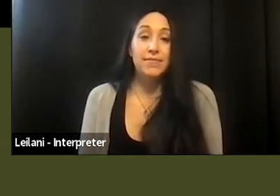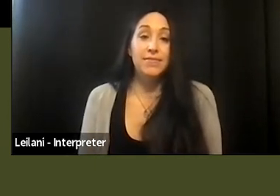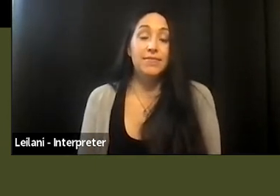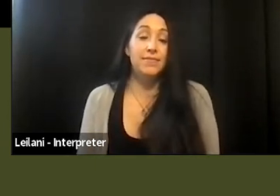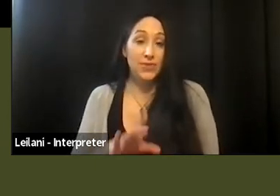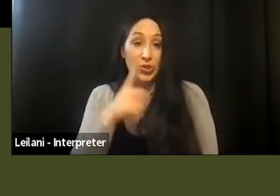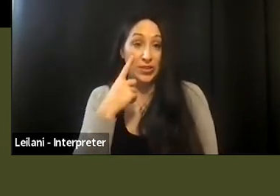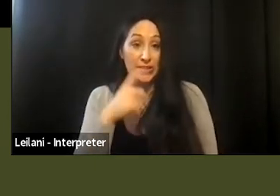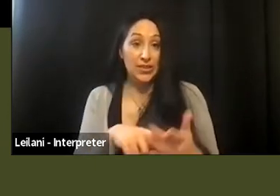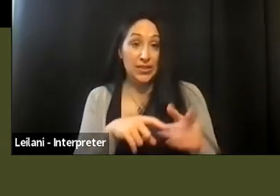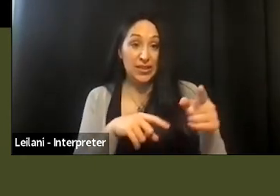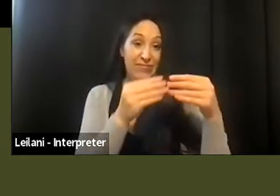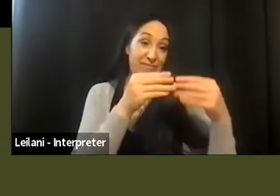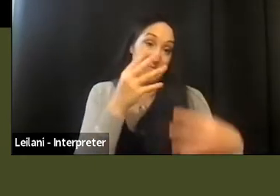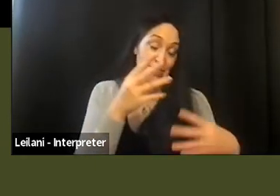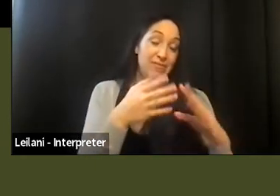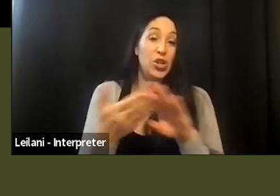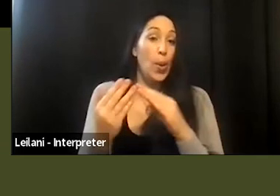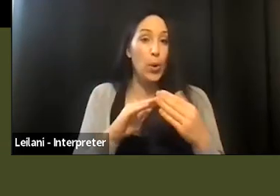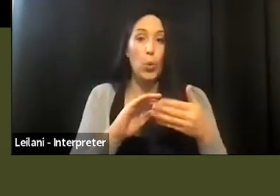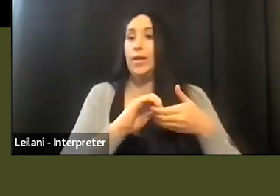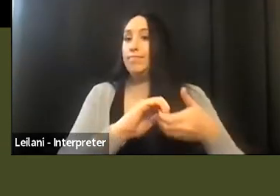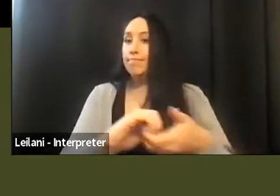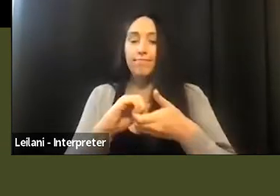This is a community-wide collaborative venture